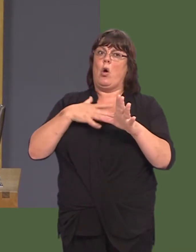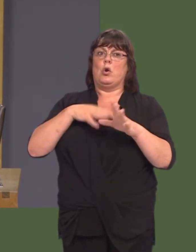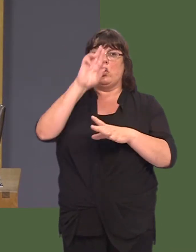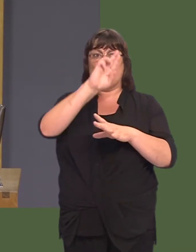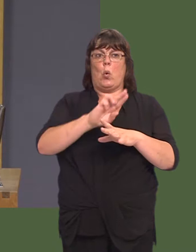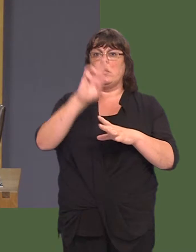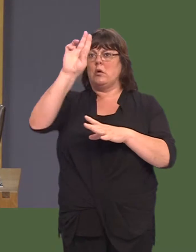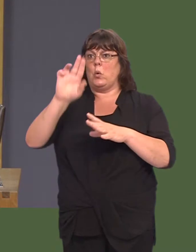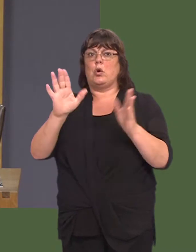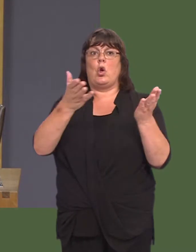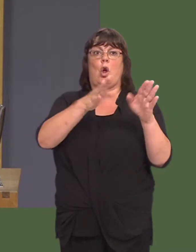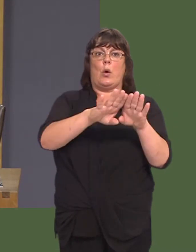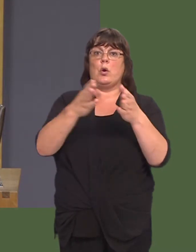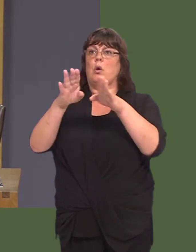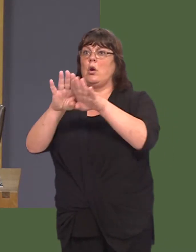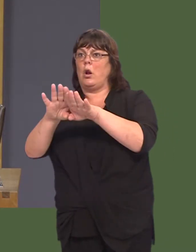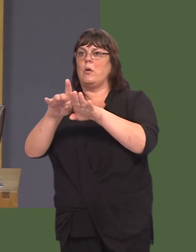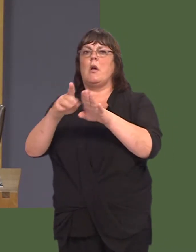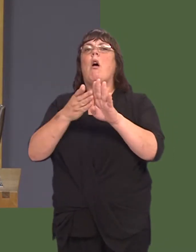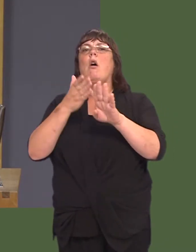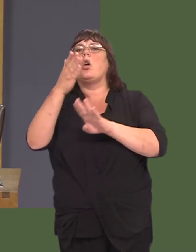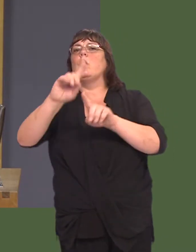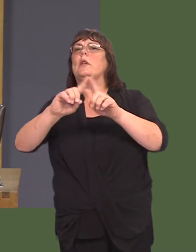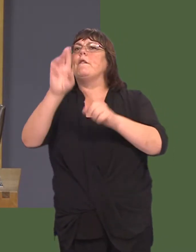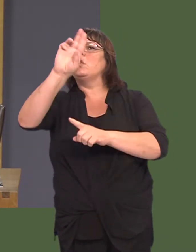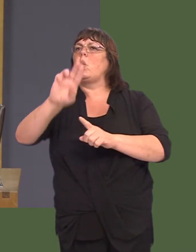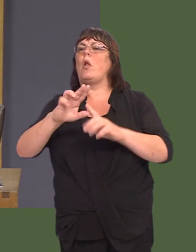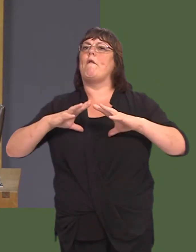to close down, and theyíve provided free transport to alternative schools for parents,